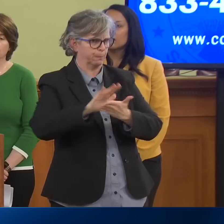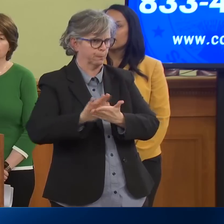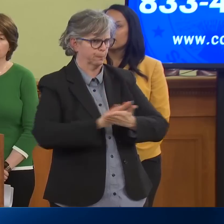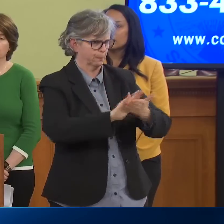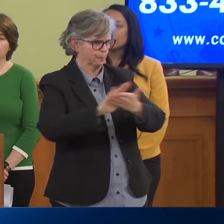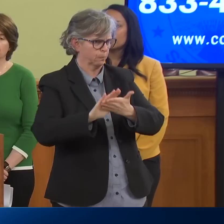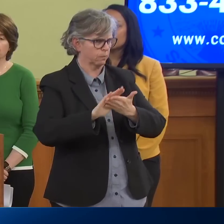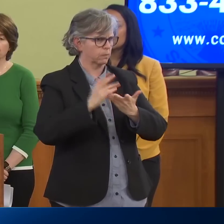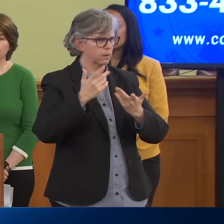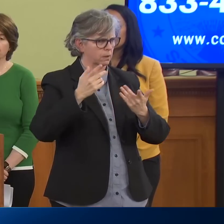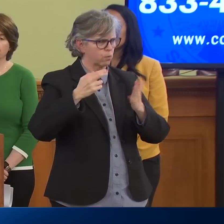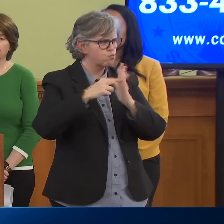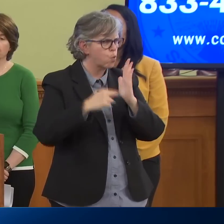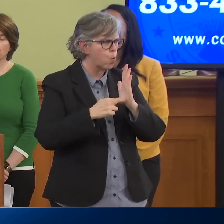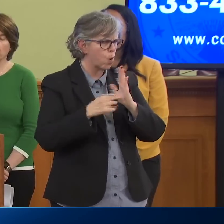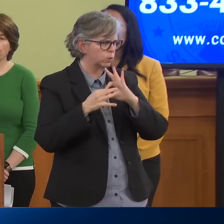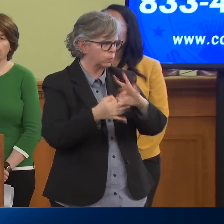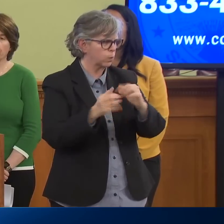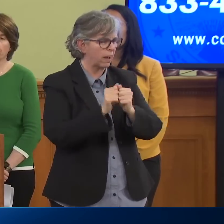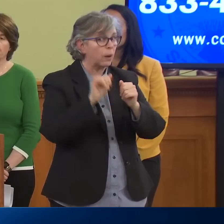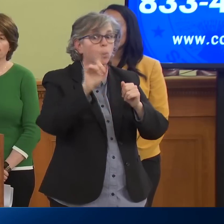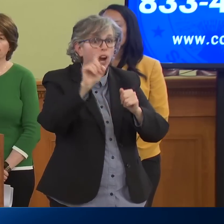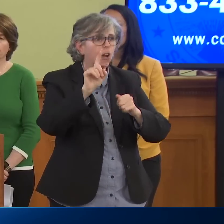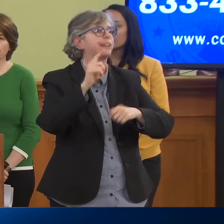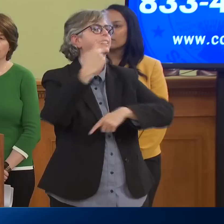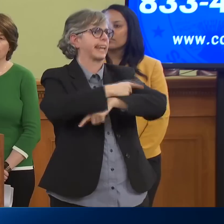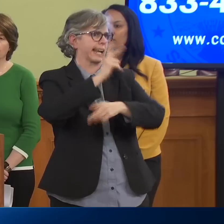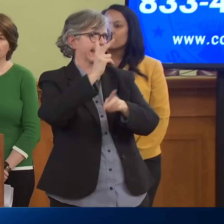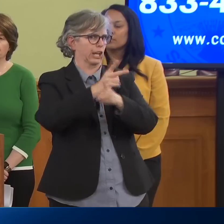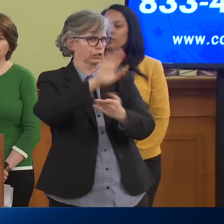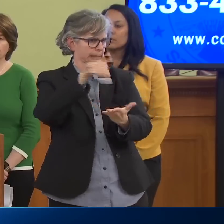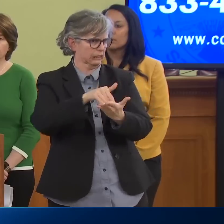THE GUIDELINES, IN REGARD TO SANITATION.